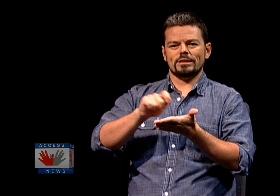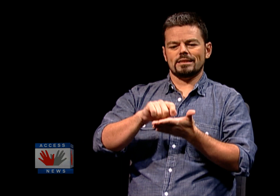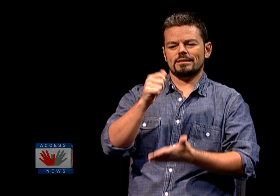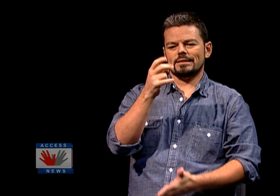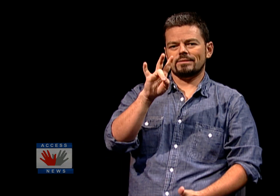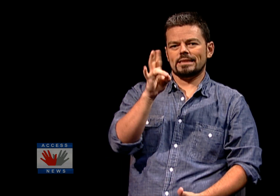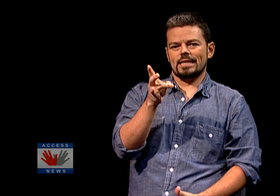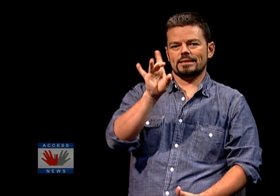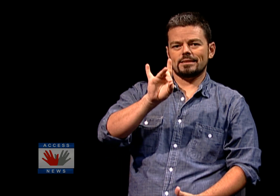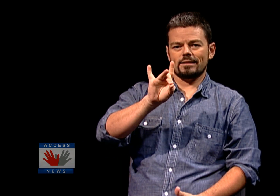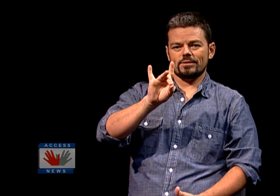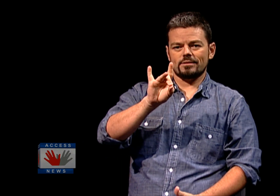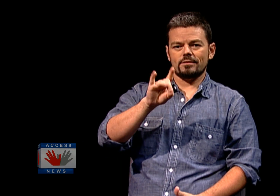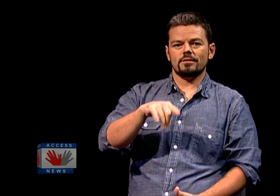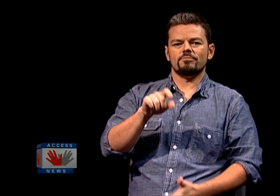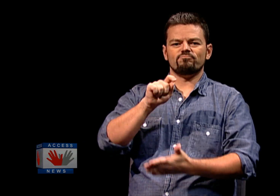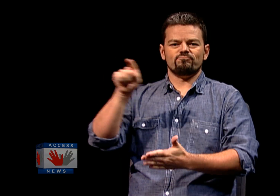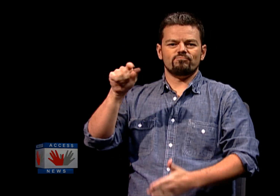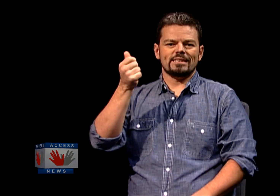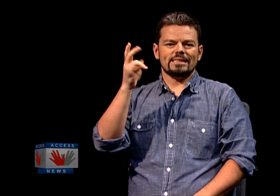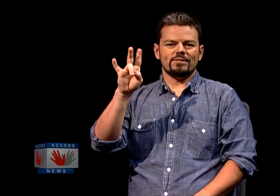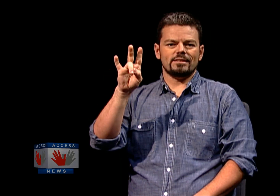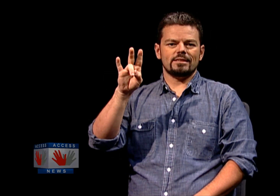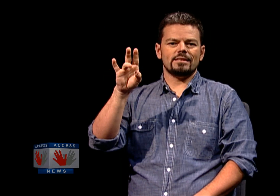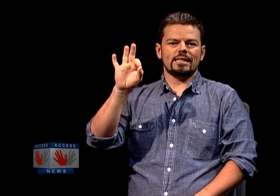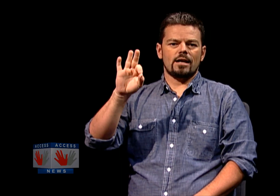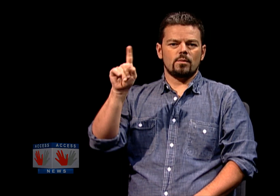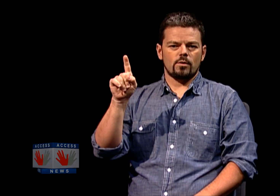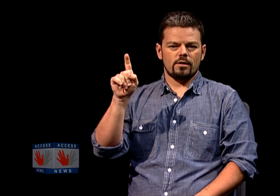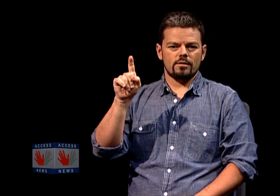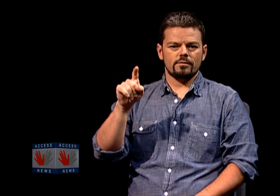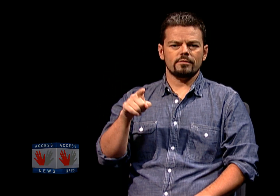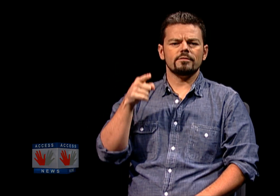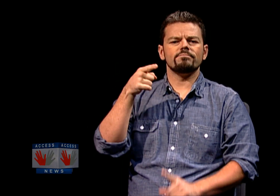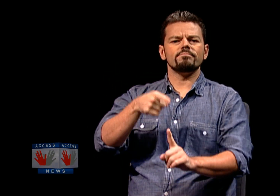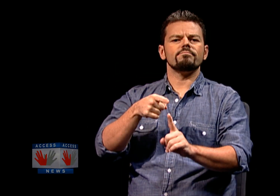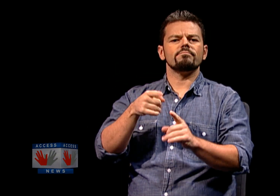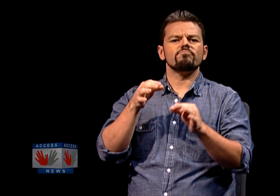AND THE BILL OF RIGHTS WRITTEN FROM 1789 THROUGH 1791